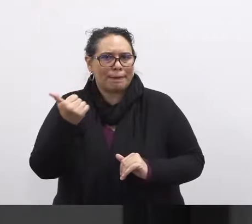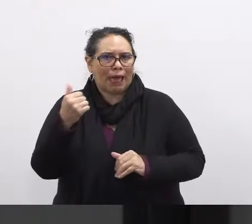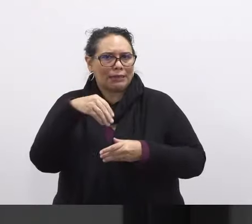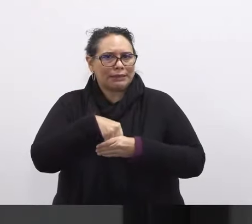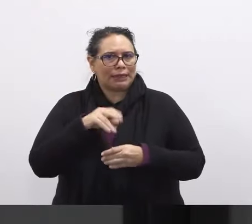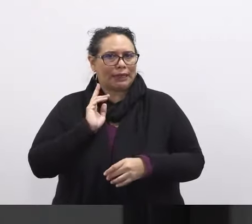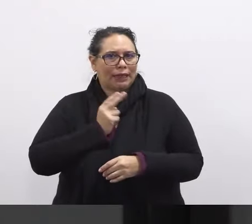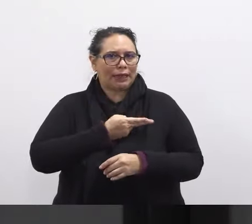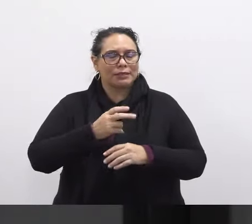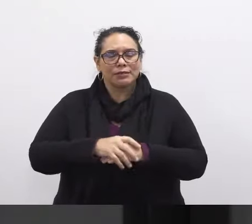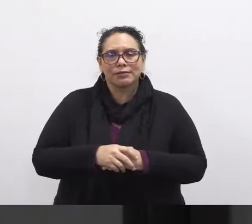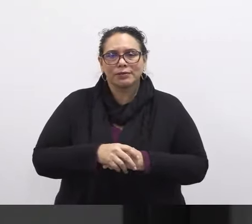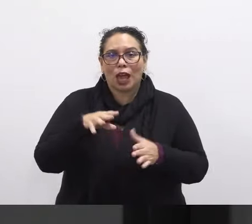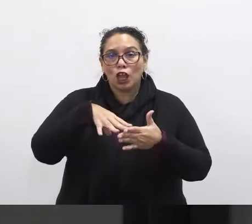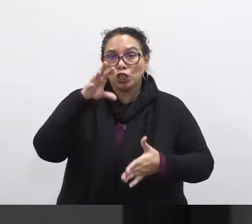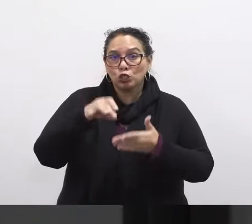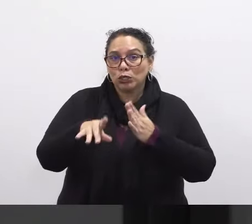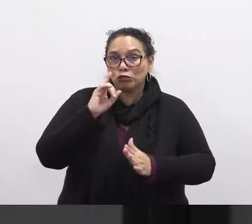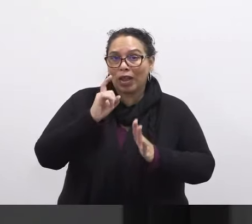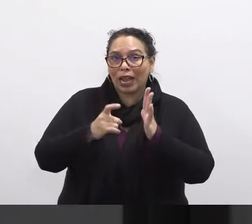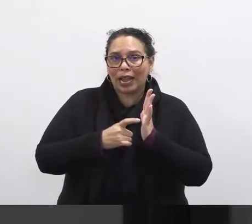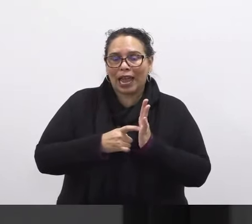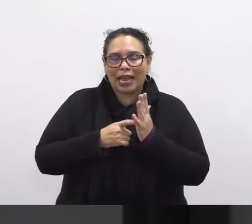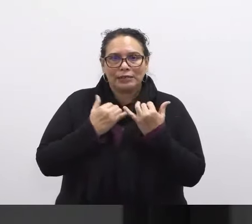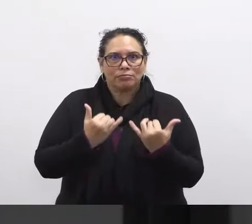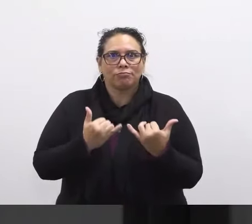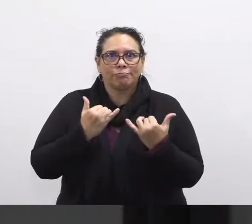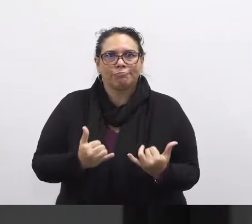These students recognize the urgent need for the transition